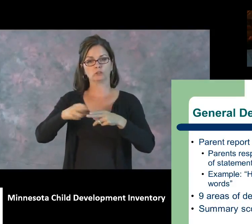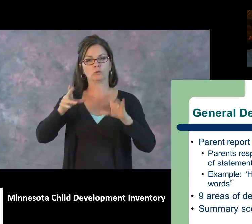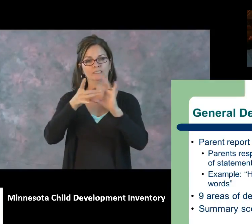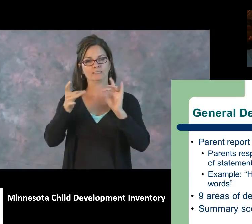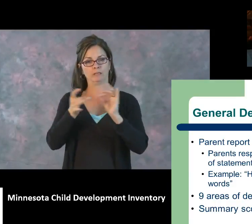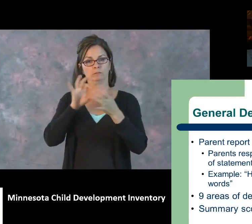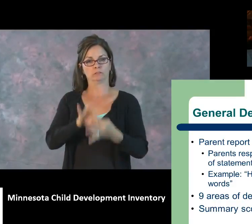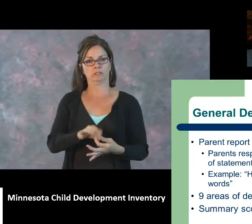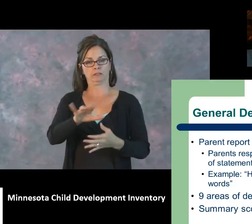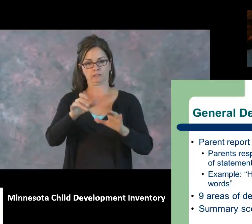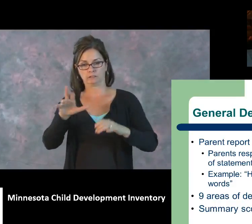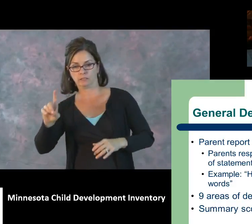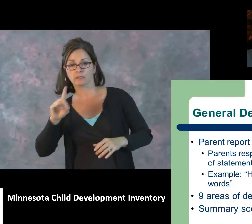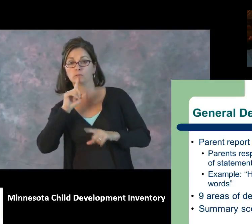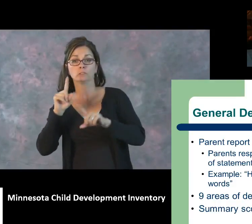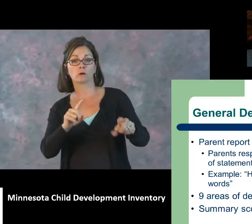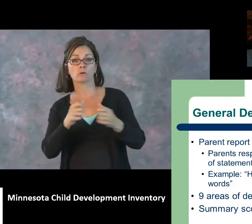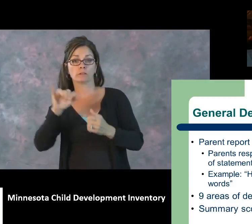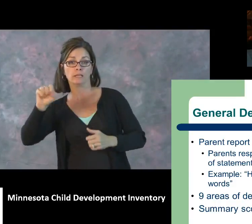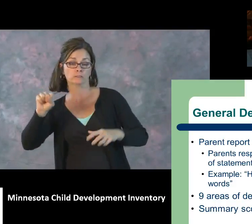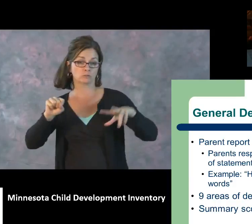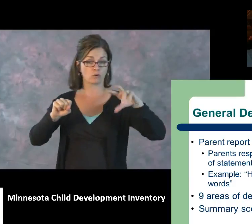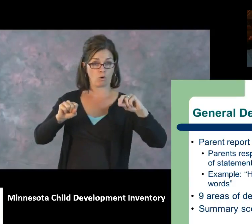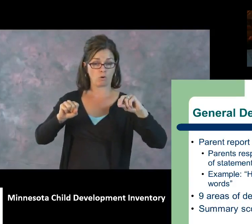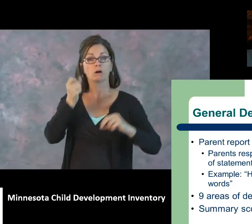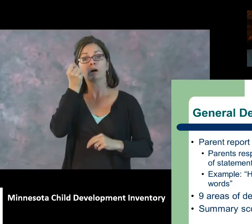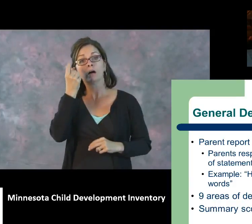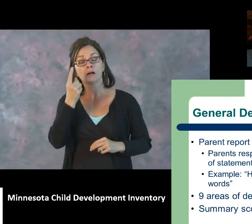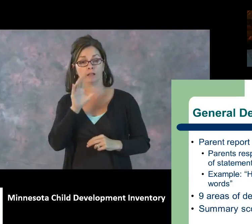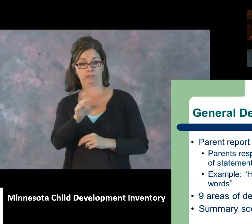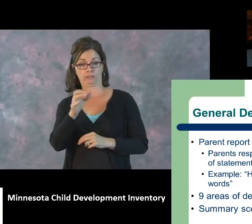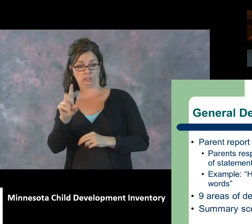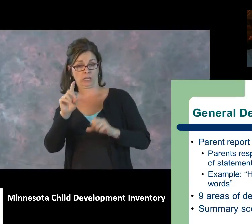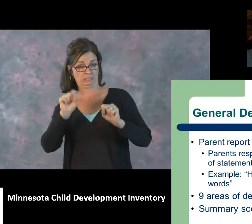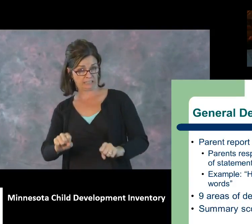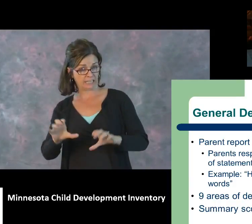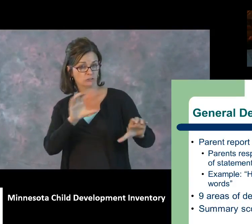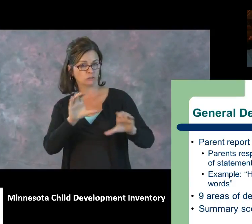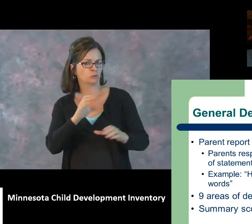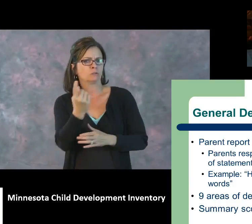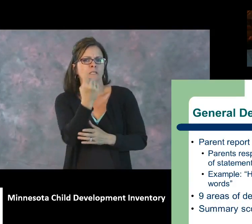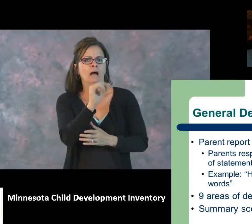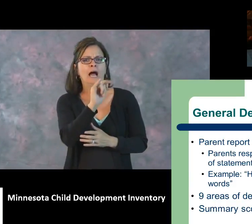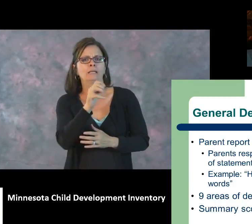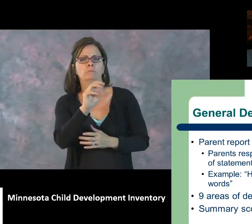and respond with either a "yes" or a "no", as to whether, their child is able to do a given item or not.